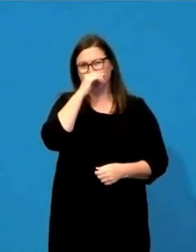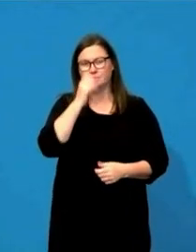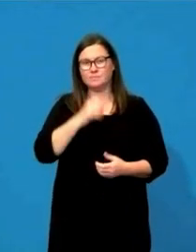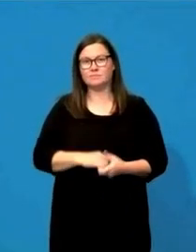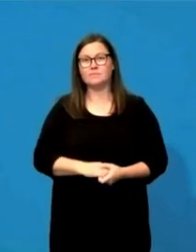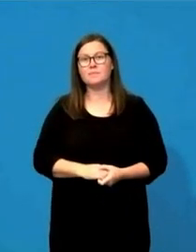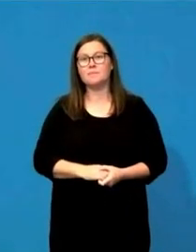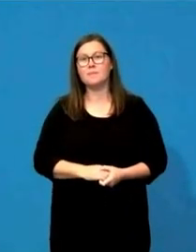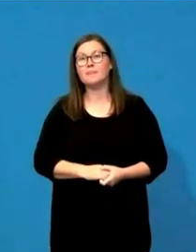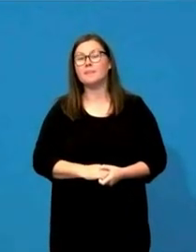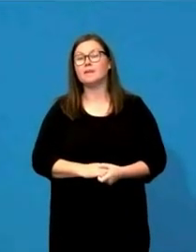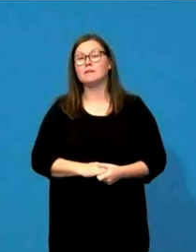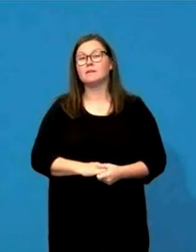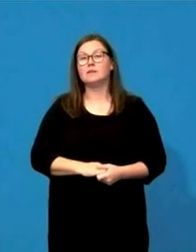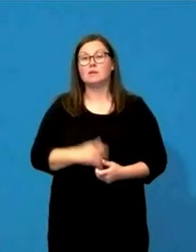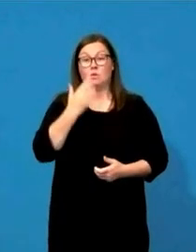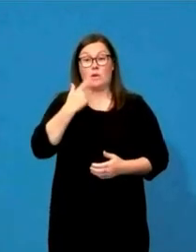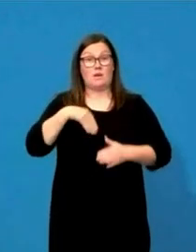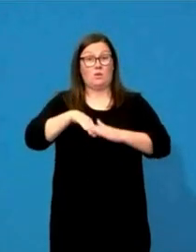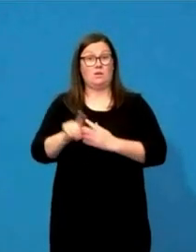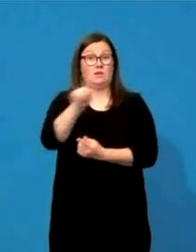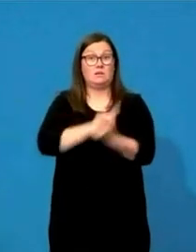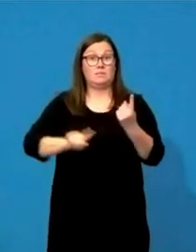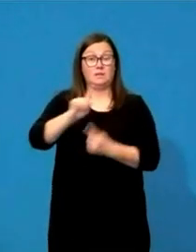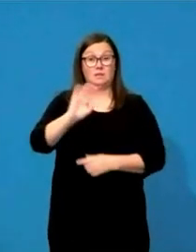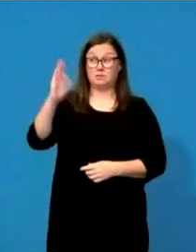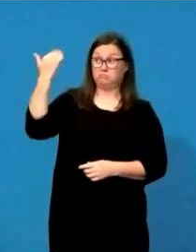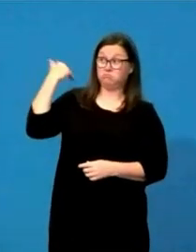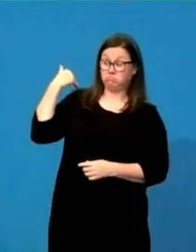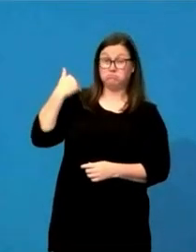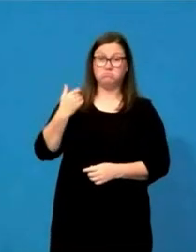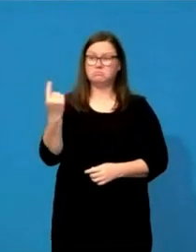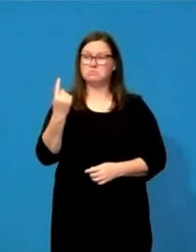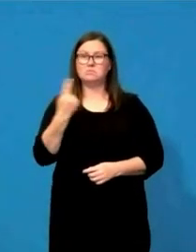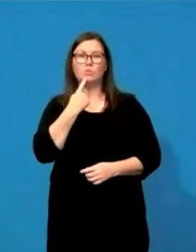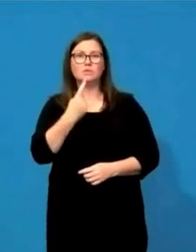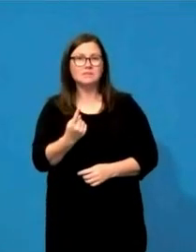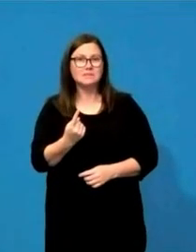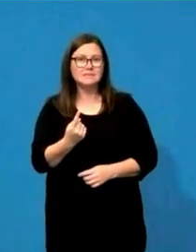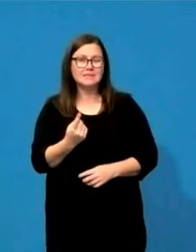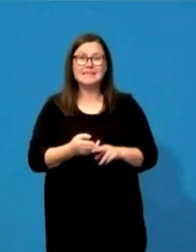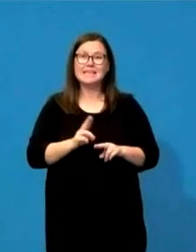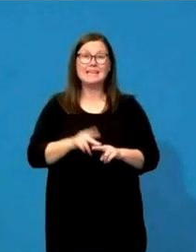we were in one of the meetings, and which Mudge reiterated, is if you do not go to sleep here and you don't wake up here, you don't understand here.